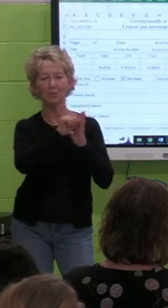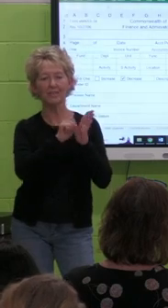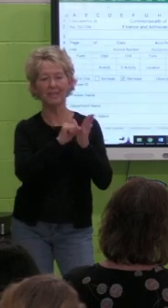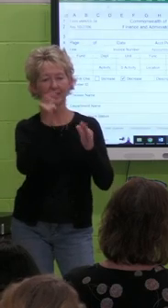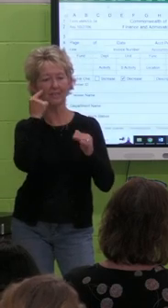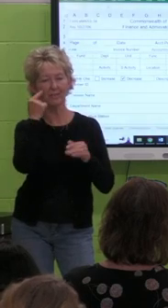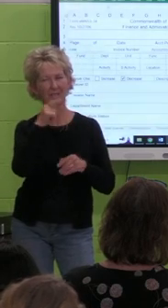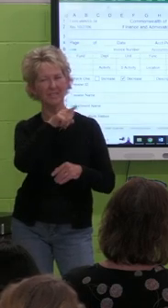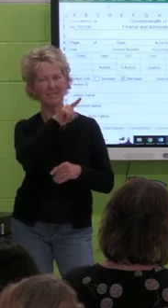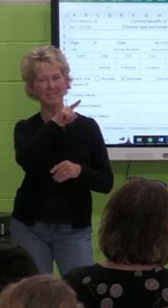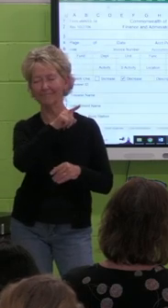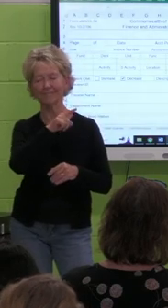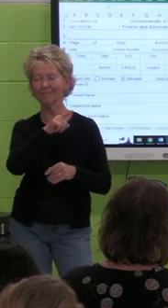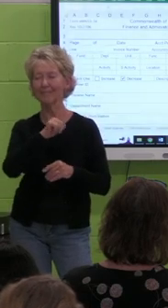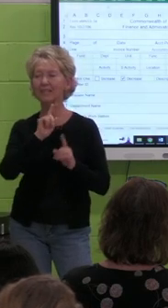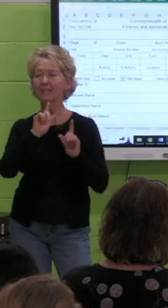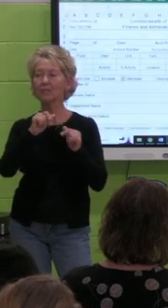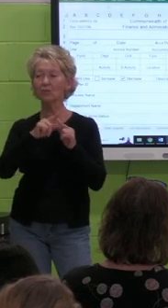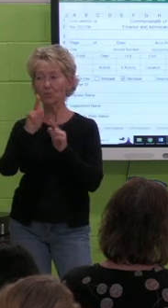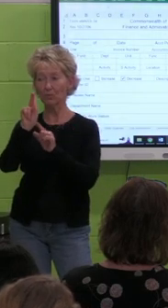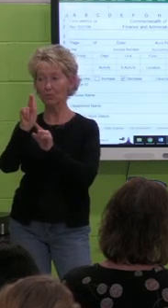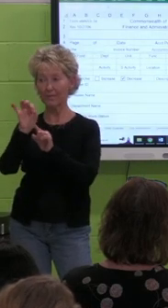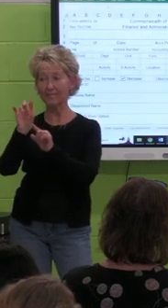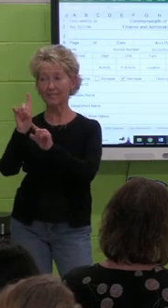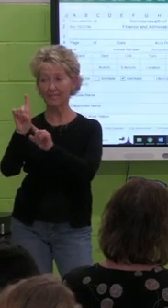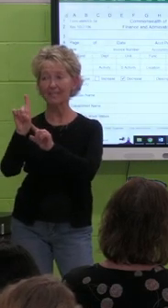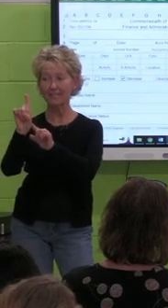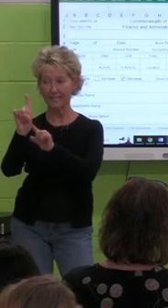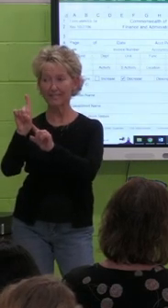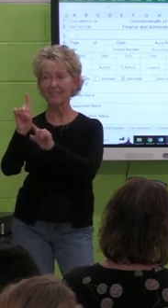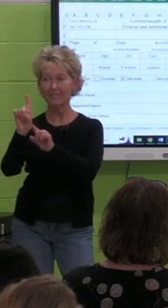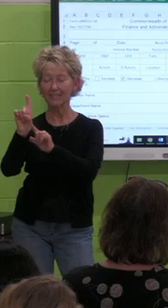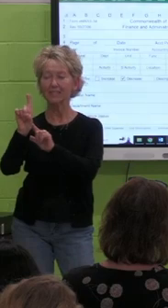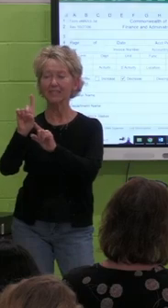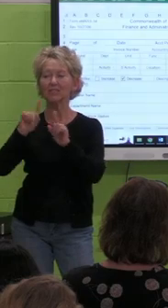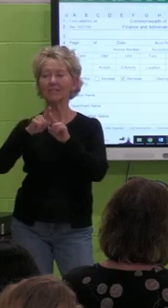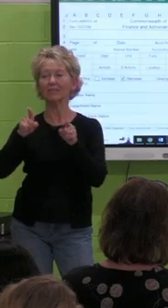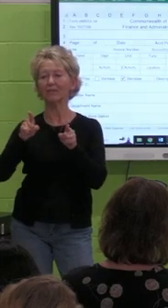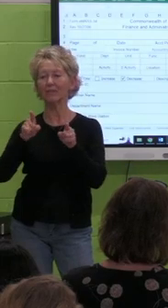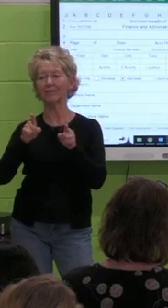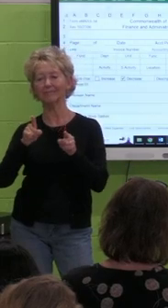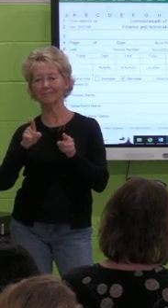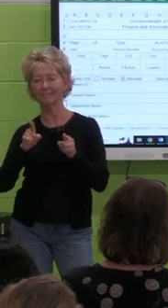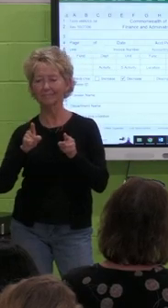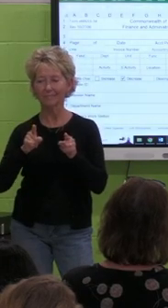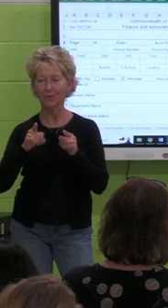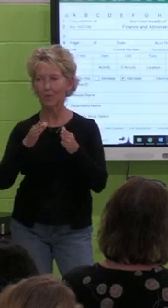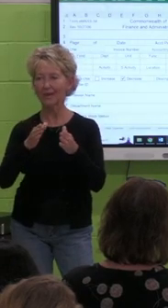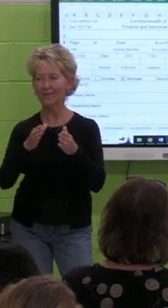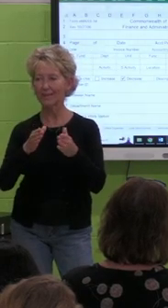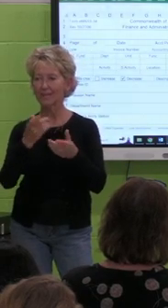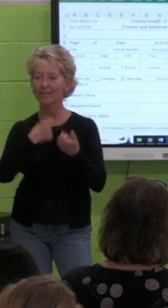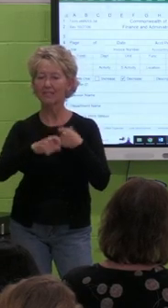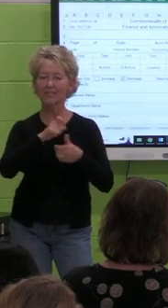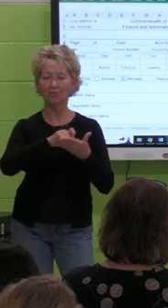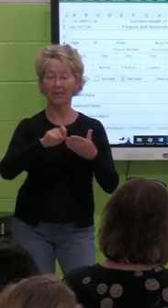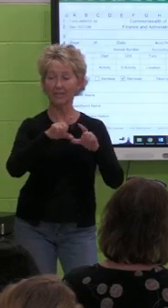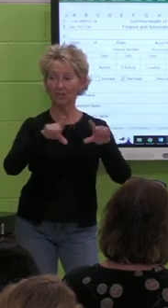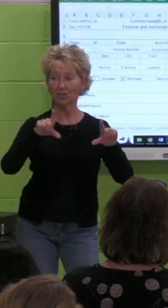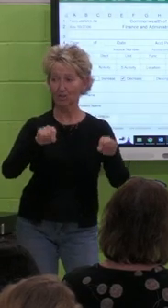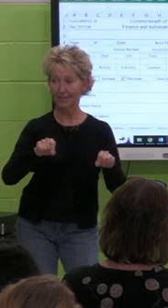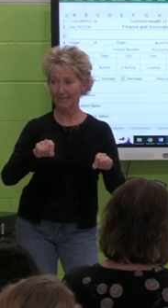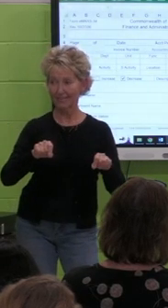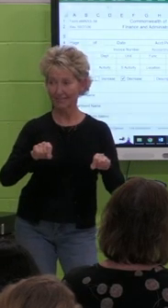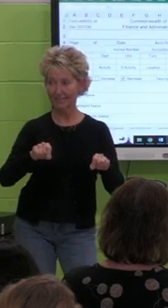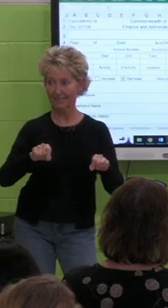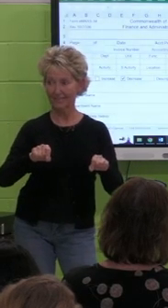not it goes to KSD it just goes a different way and instead of writing a check it's more